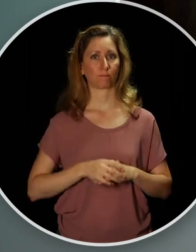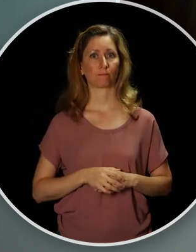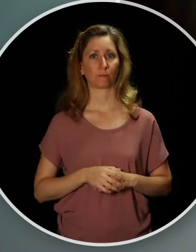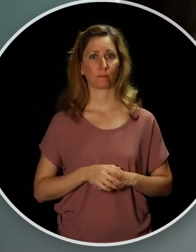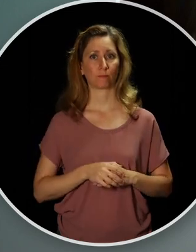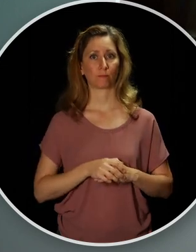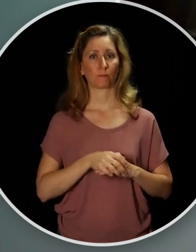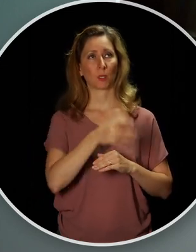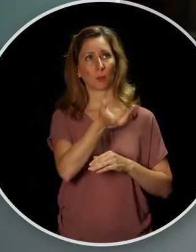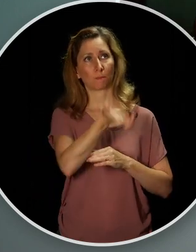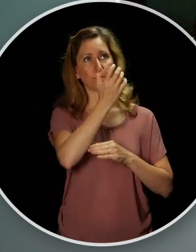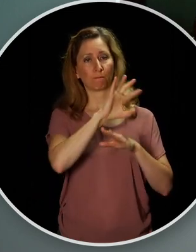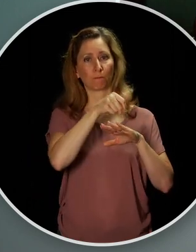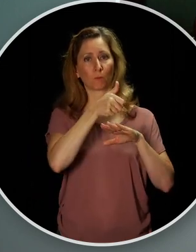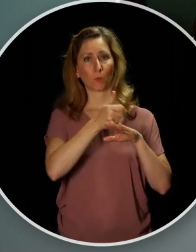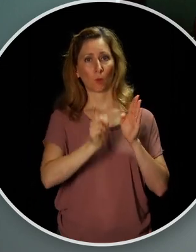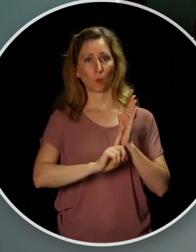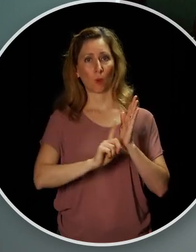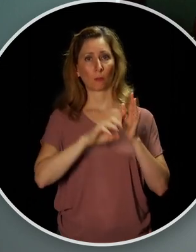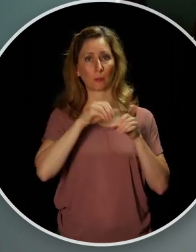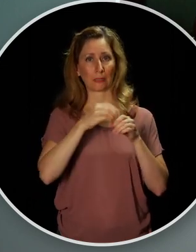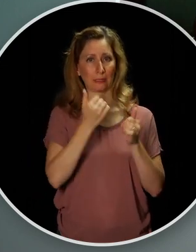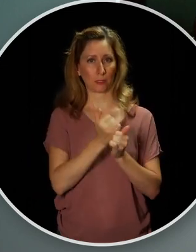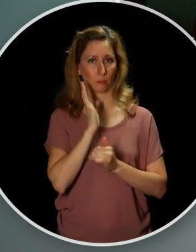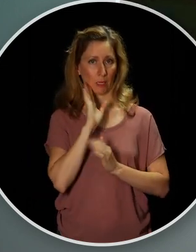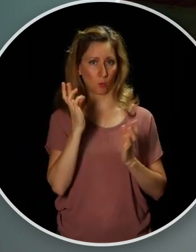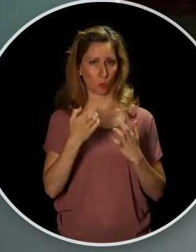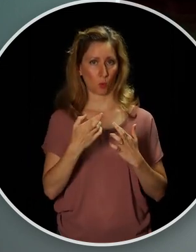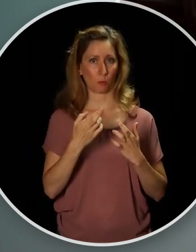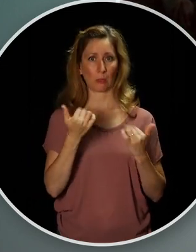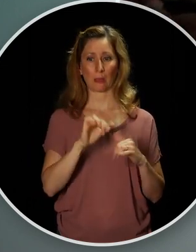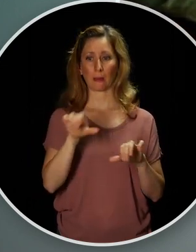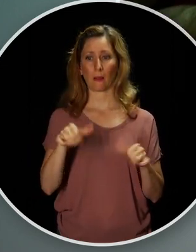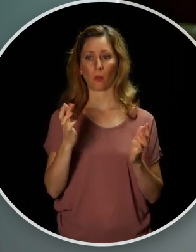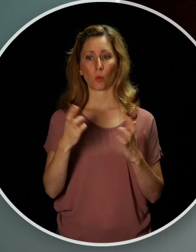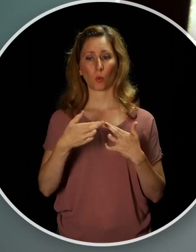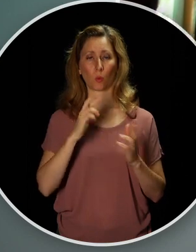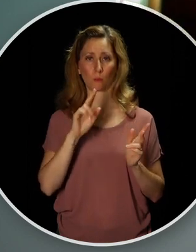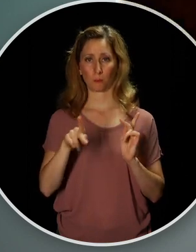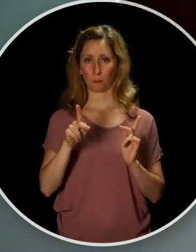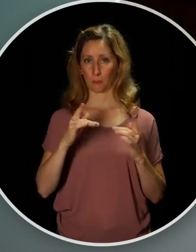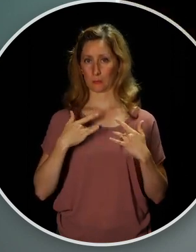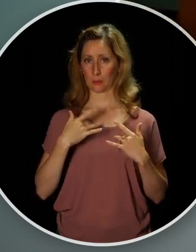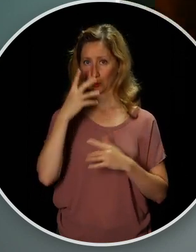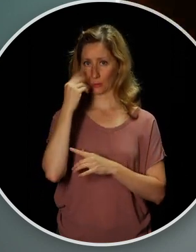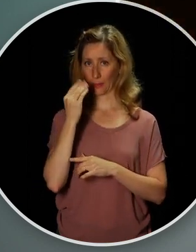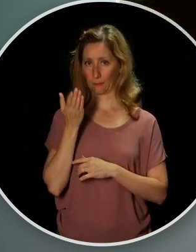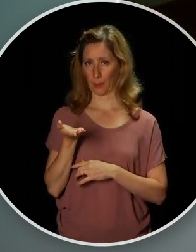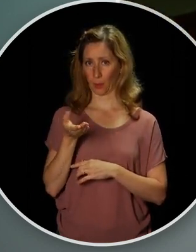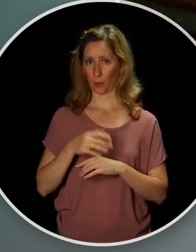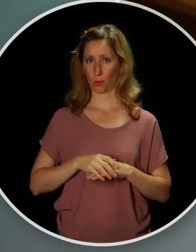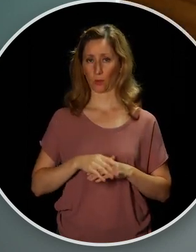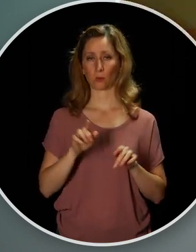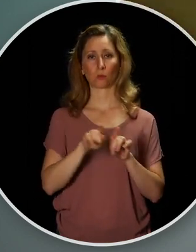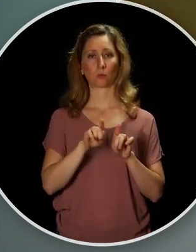Install a smoke alarm inside every bedroom and any other rooms where people sleep. You'll also need a smoke alarm